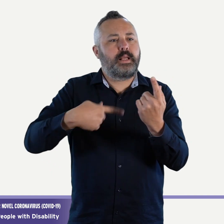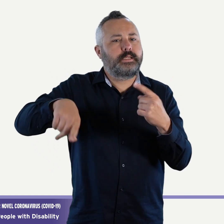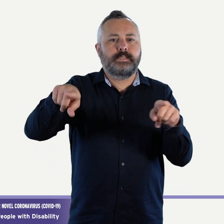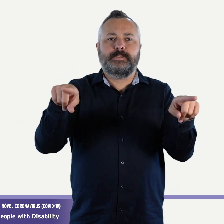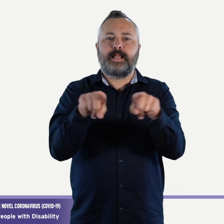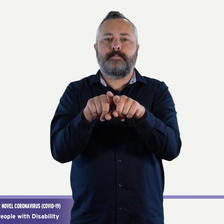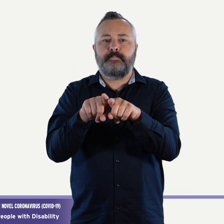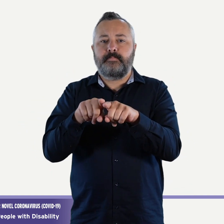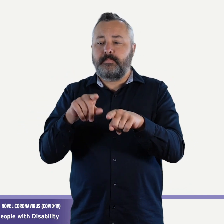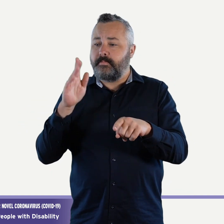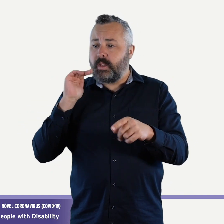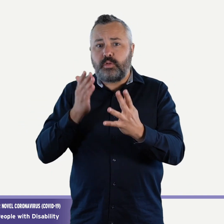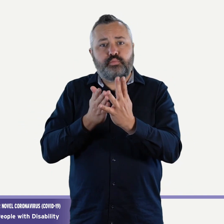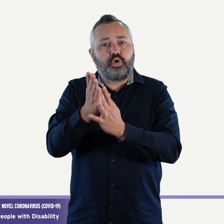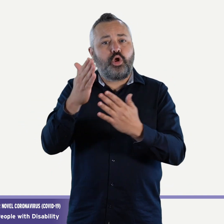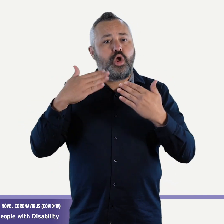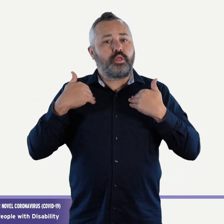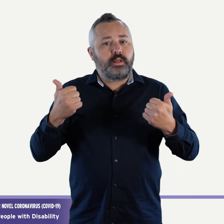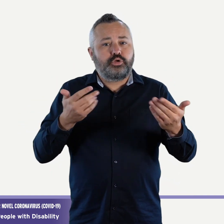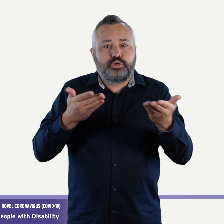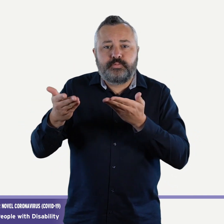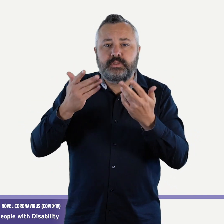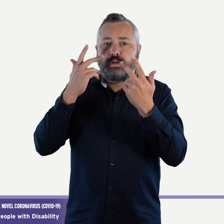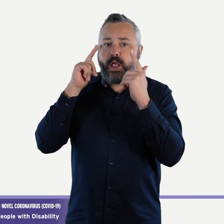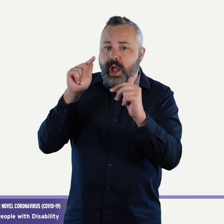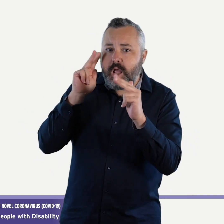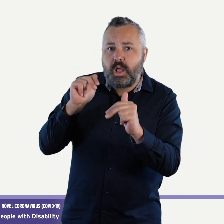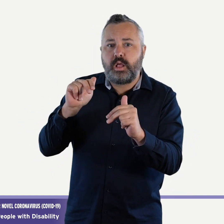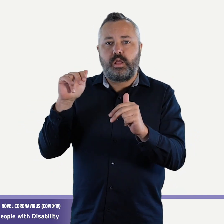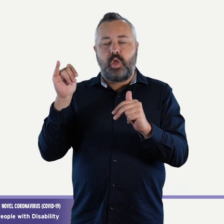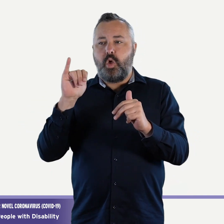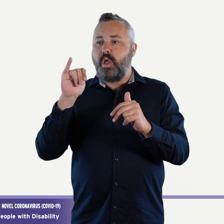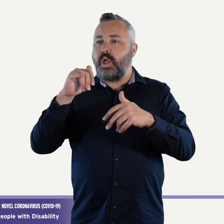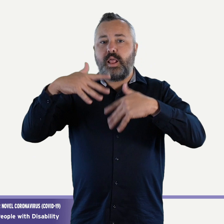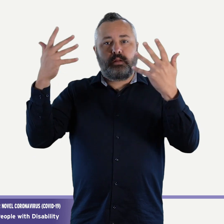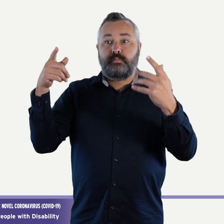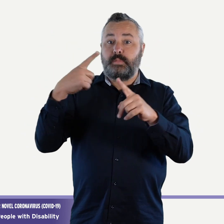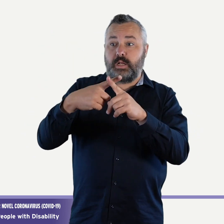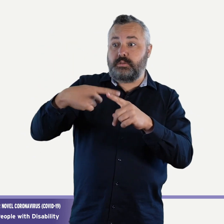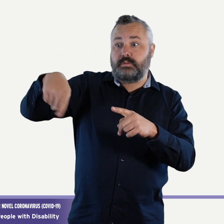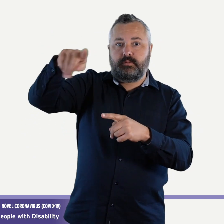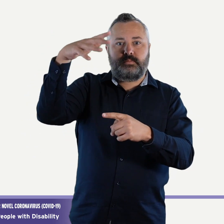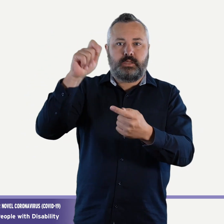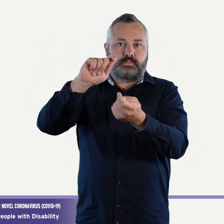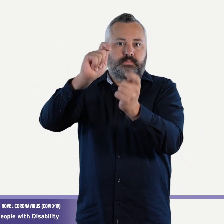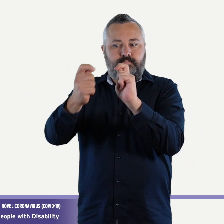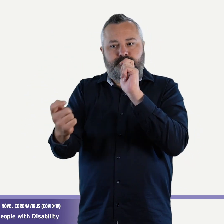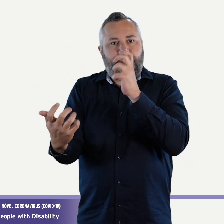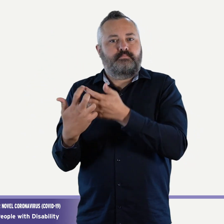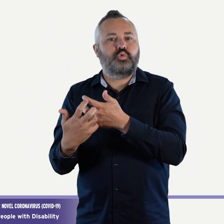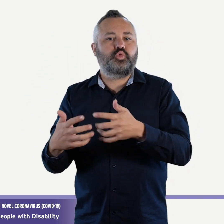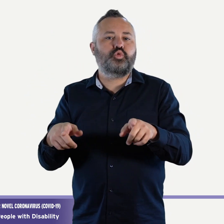accessible and tailored health care response.